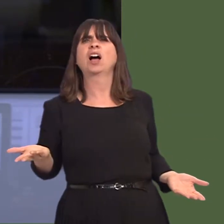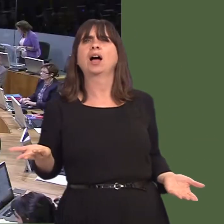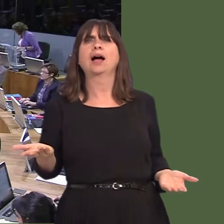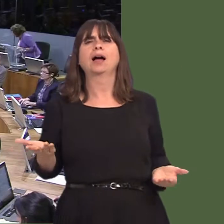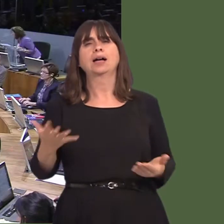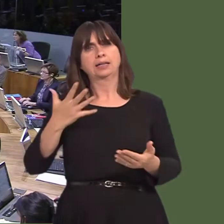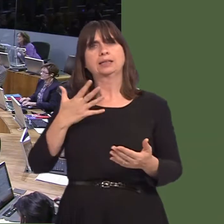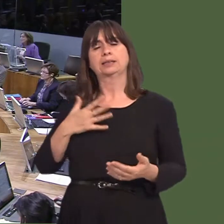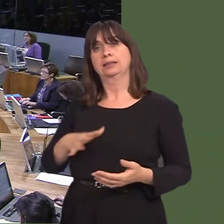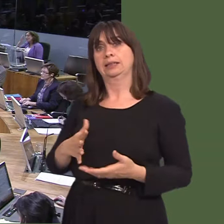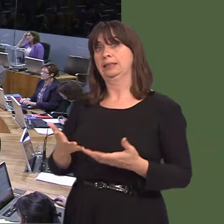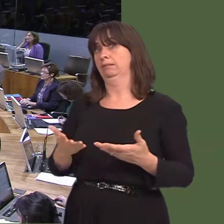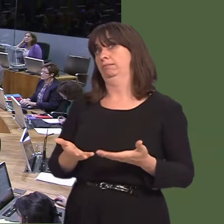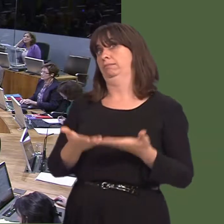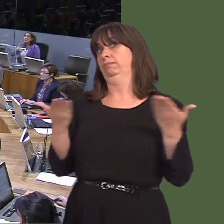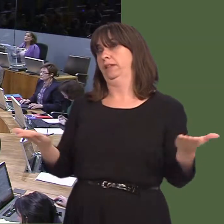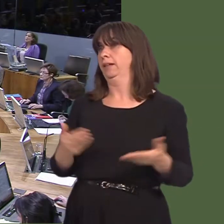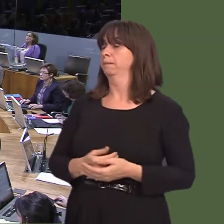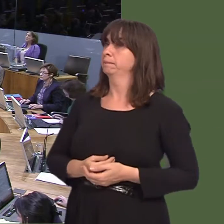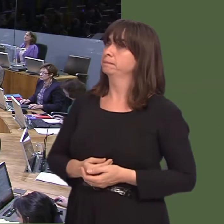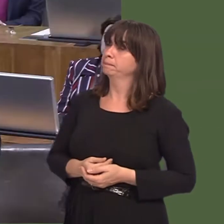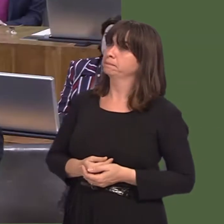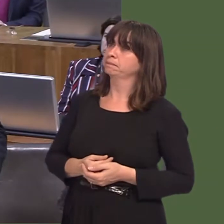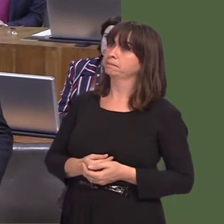Carwyn Jones AM: I think I have to say to the Member that I think the information she's